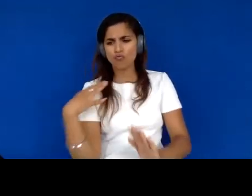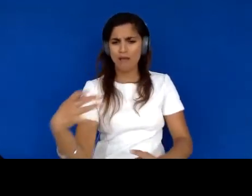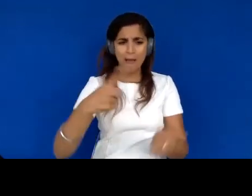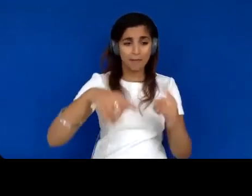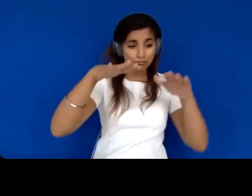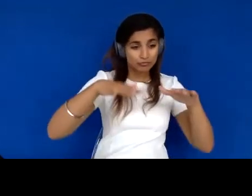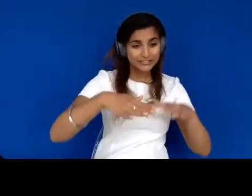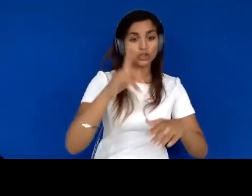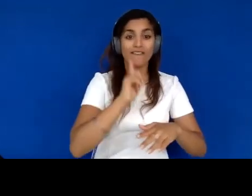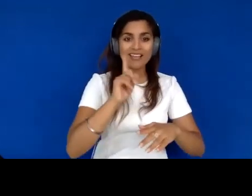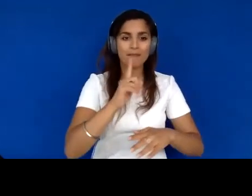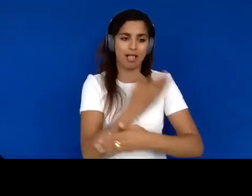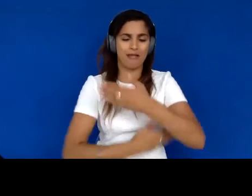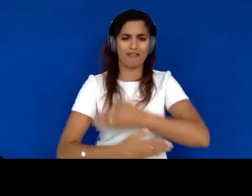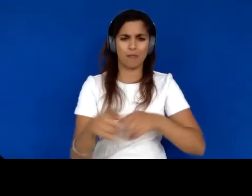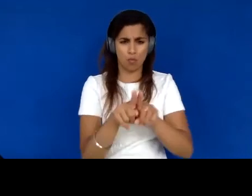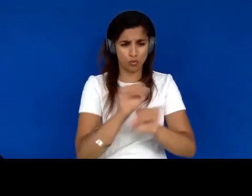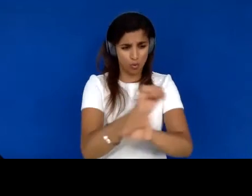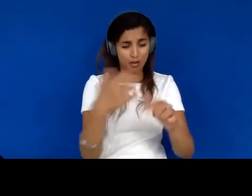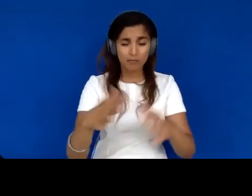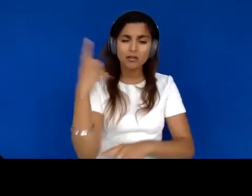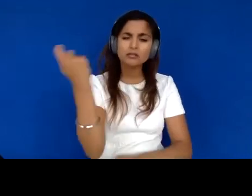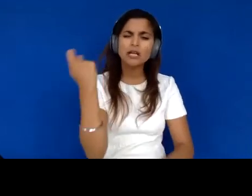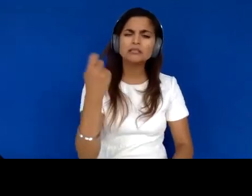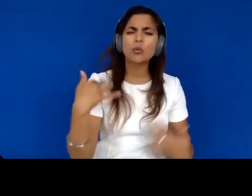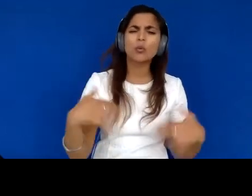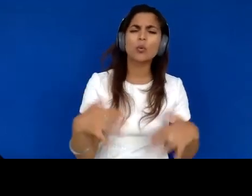given their success at both the 2012 and 2016 games where they actually